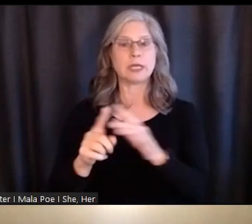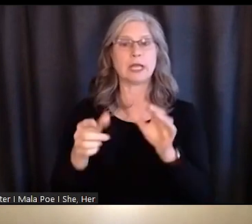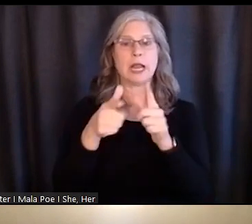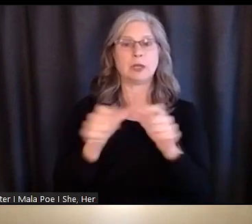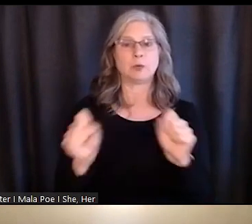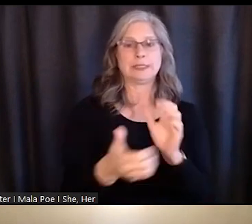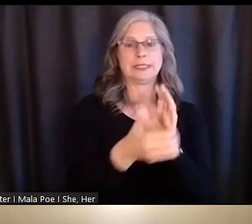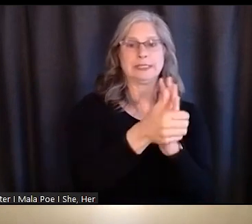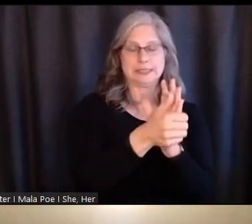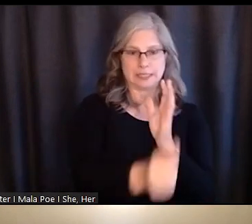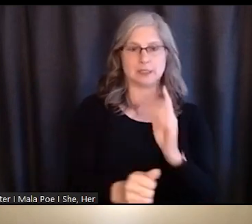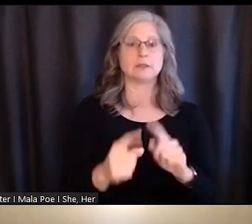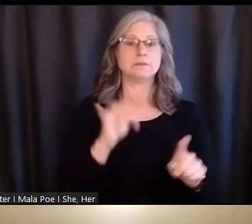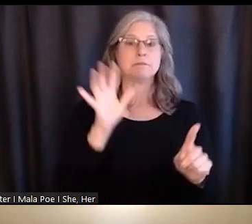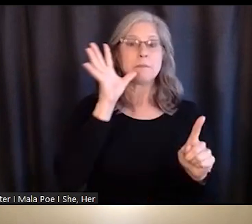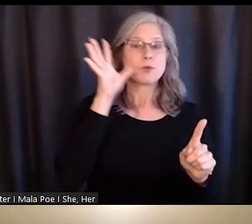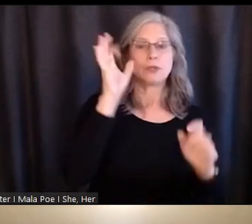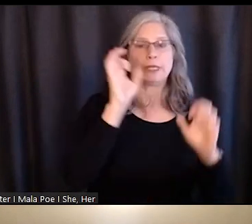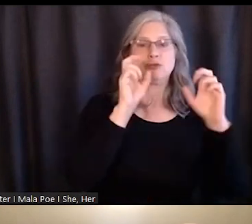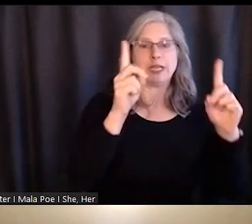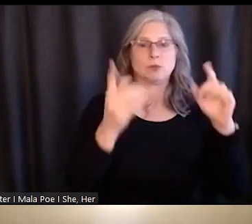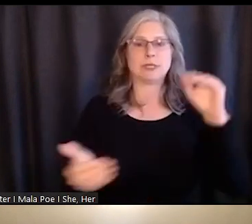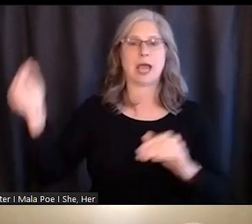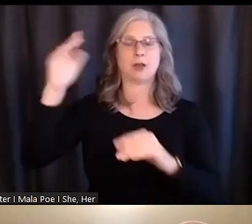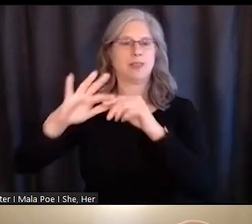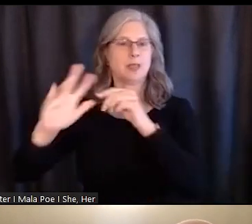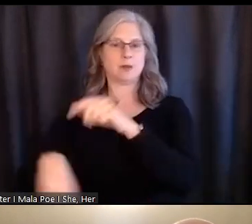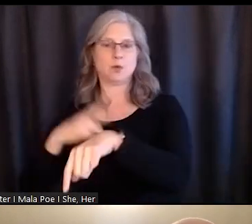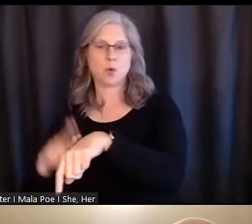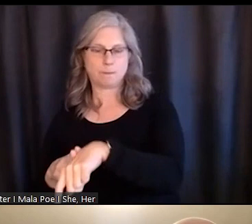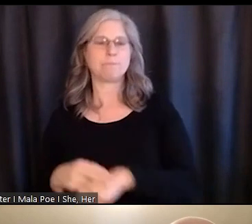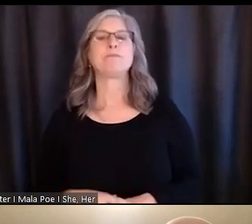as well as measuring the children's linguistic environment in different ways.